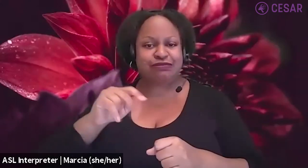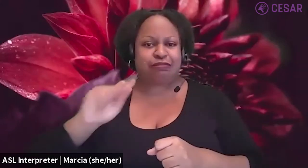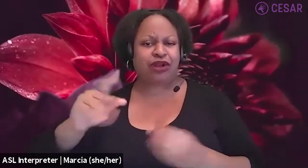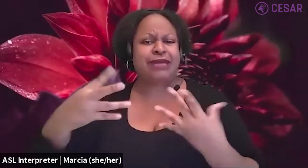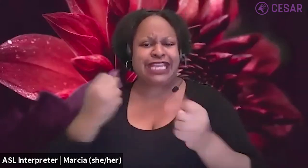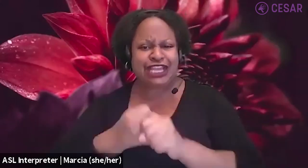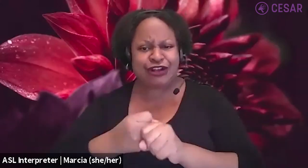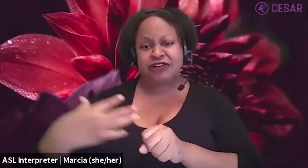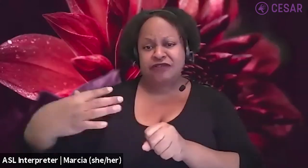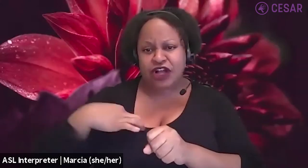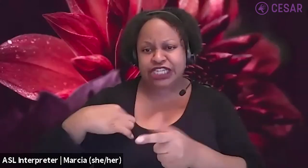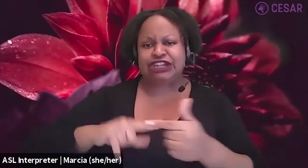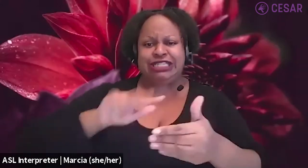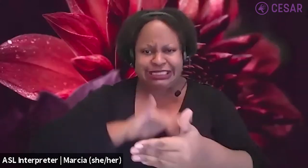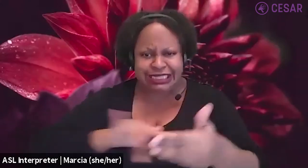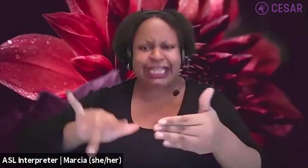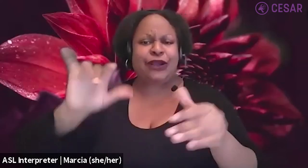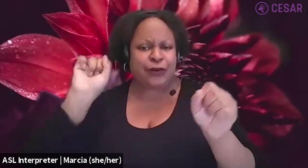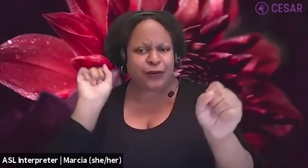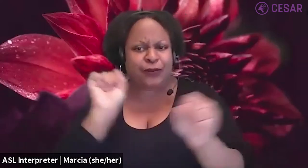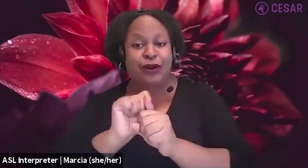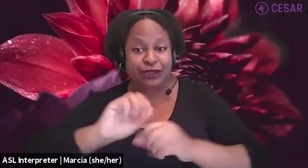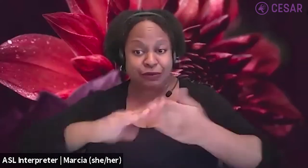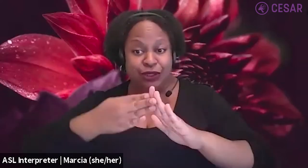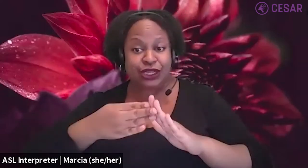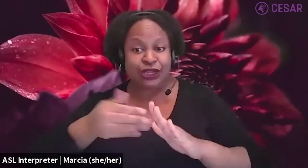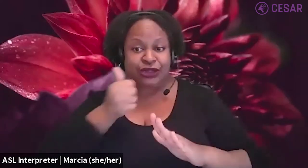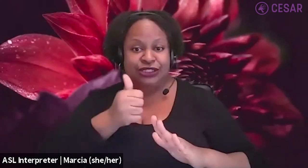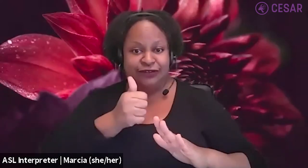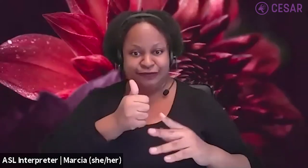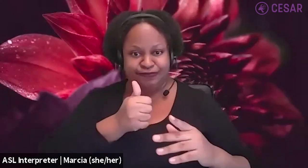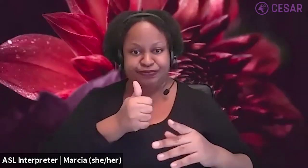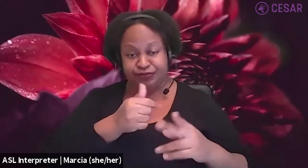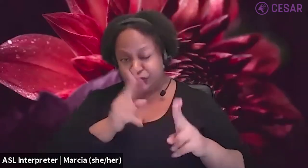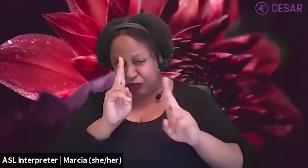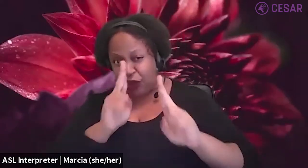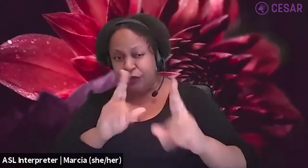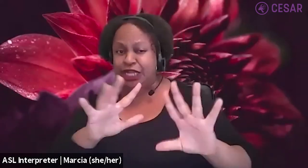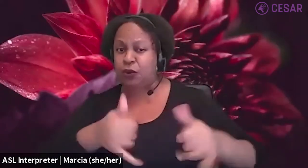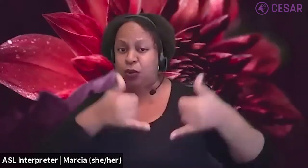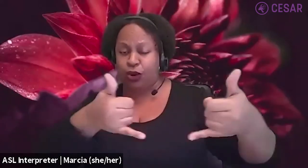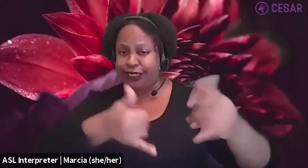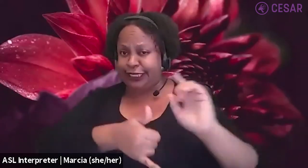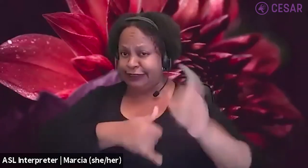and working in the community. She is honored with - she was honored with numerous awards including